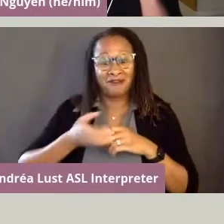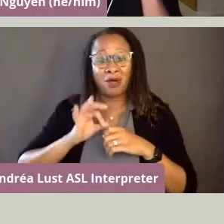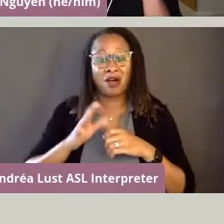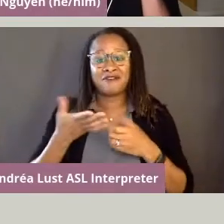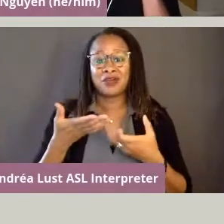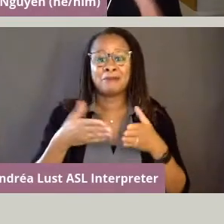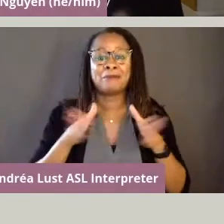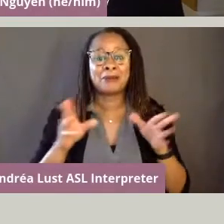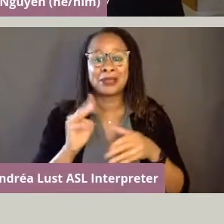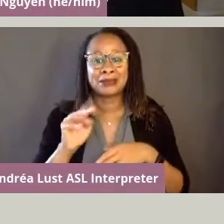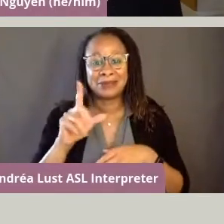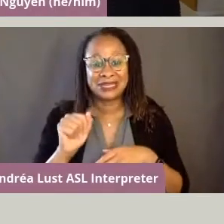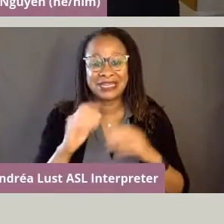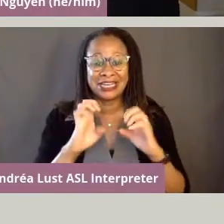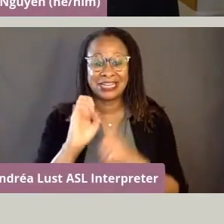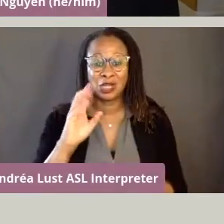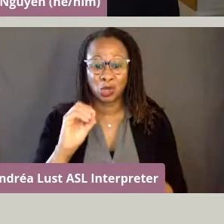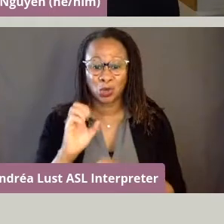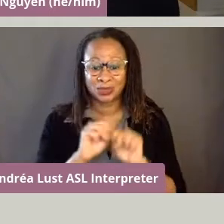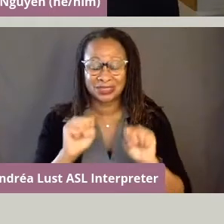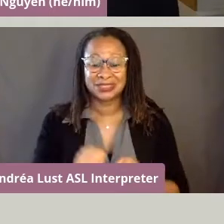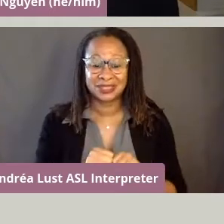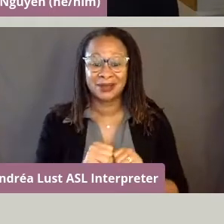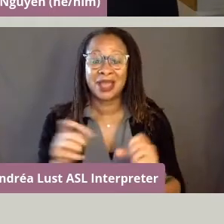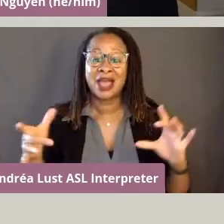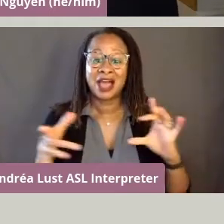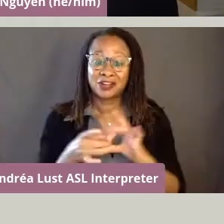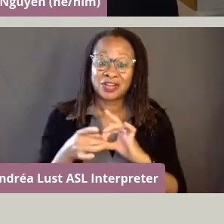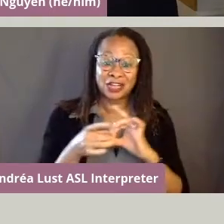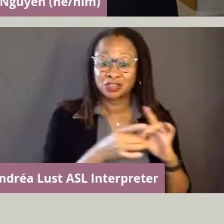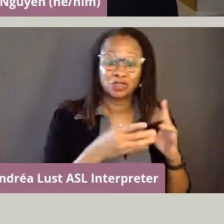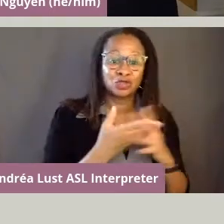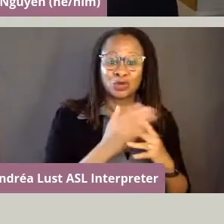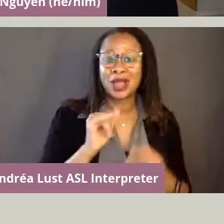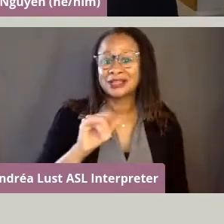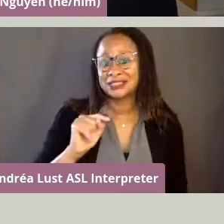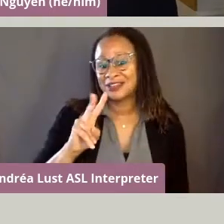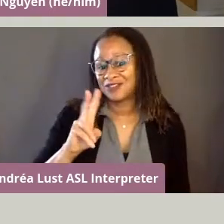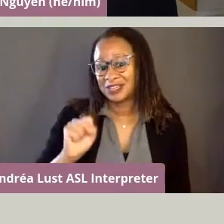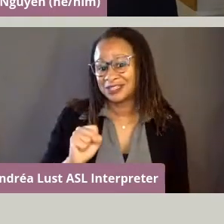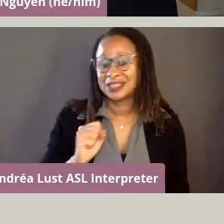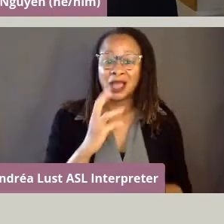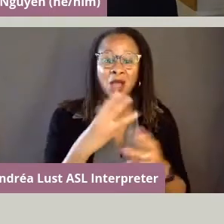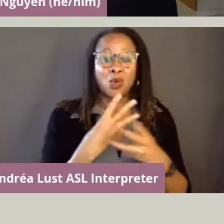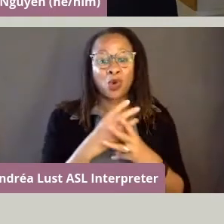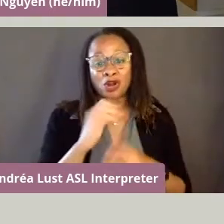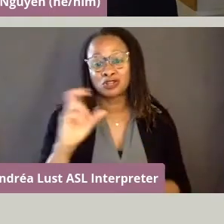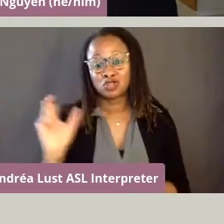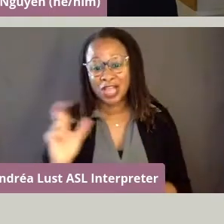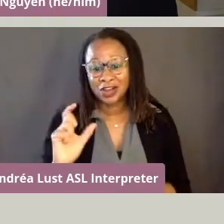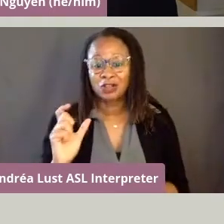because our main connections are through ITVS, Independent Lens and M-Docs, you know, World Channel these incredible institutions in the